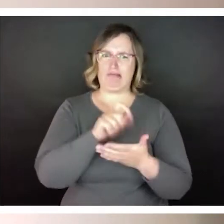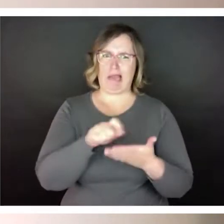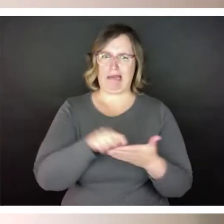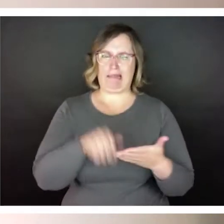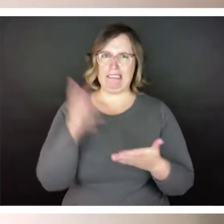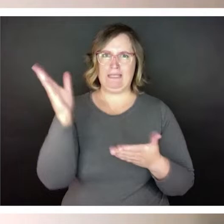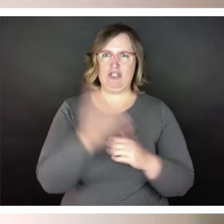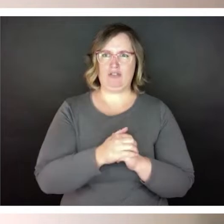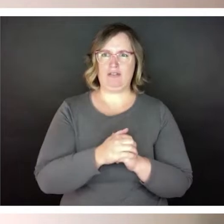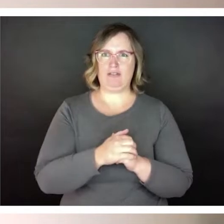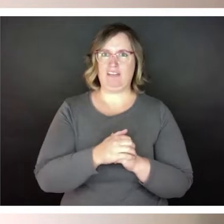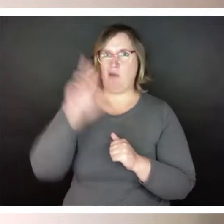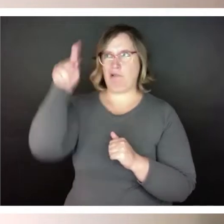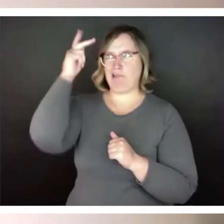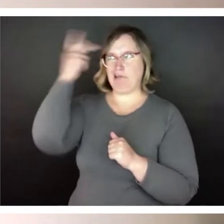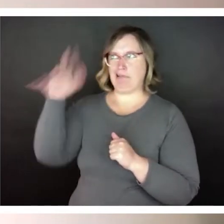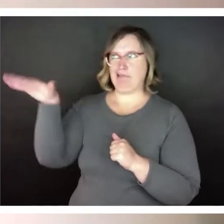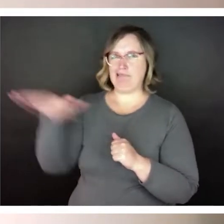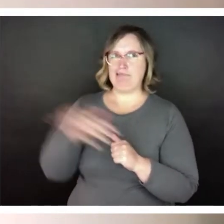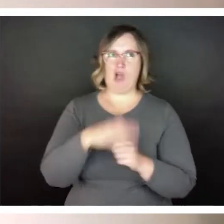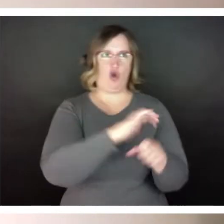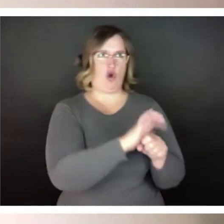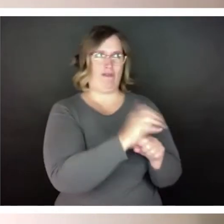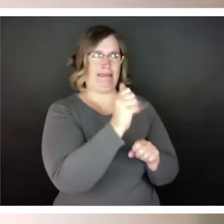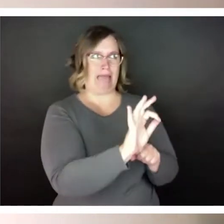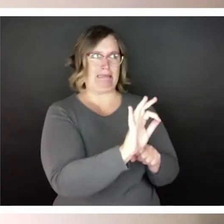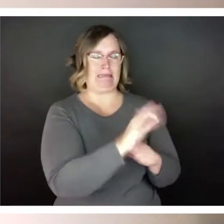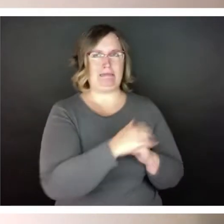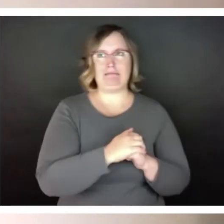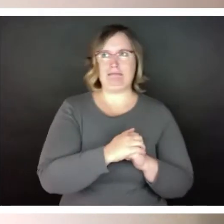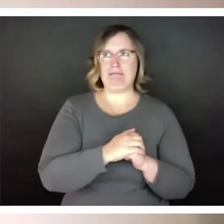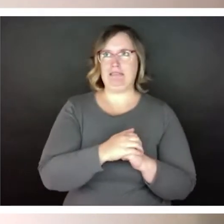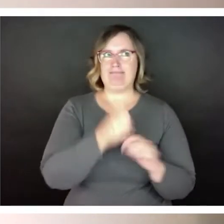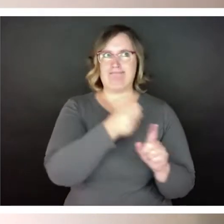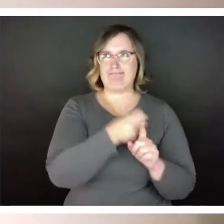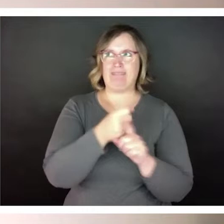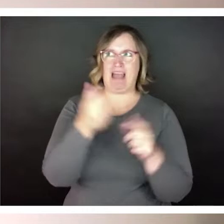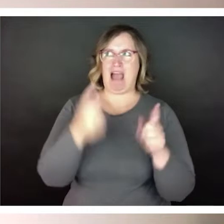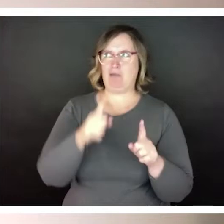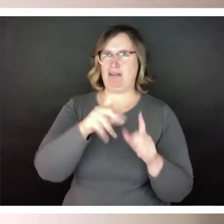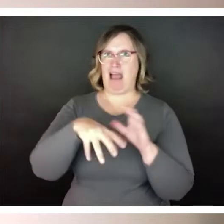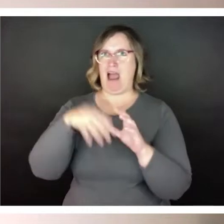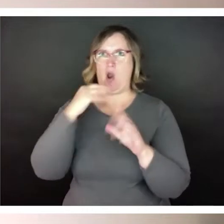The current political climate, the COVID-19 pandemic, instability both at home and abroad and seemingly myriad other disruptors